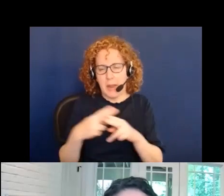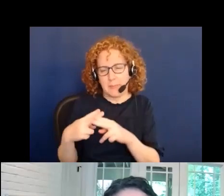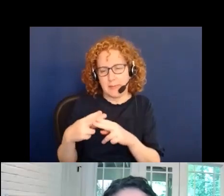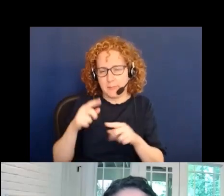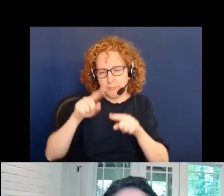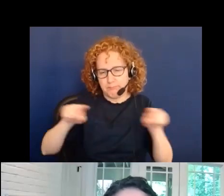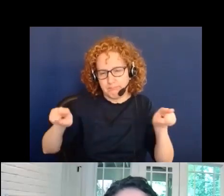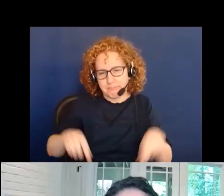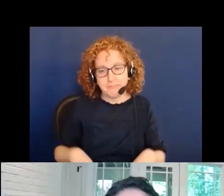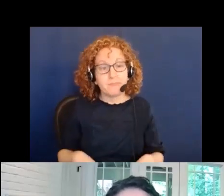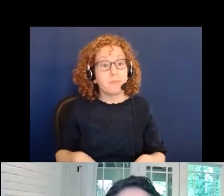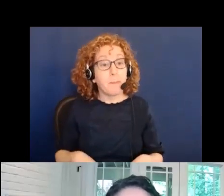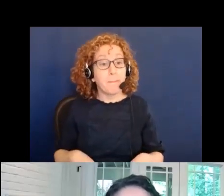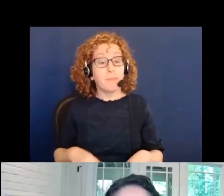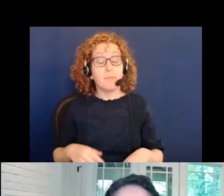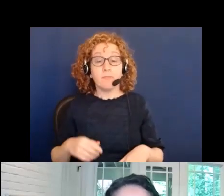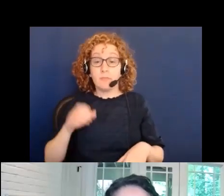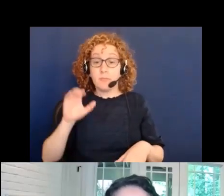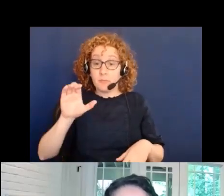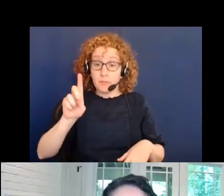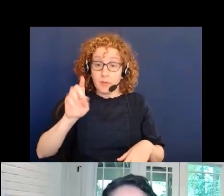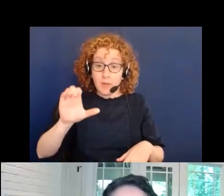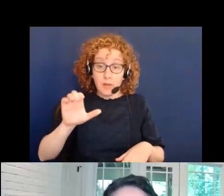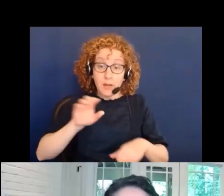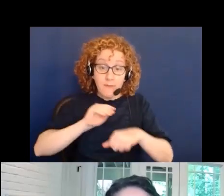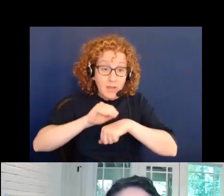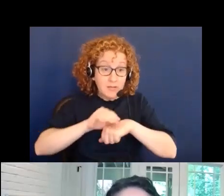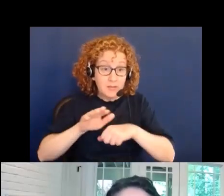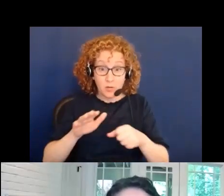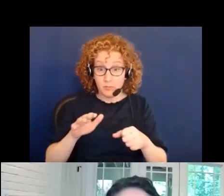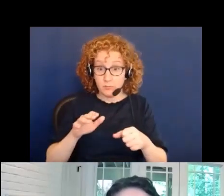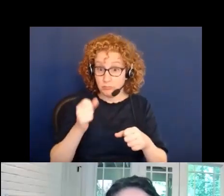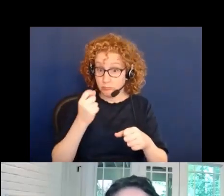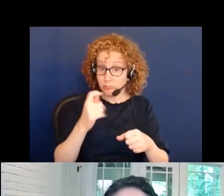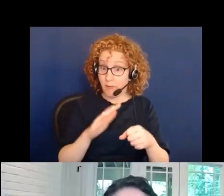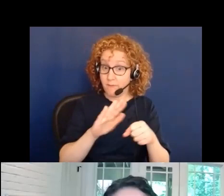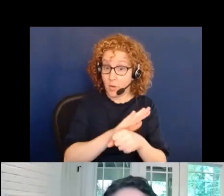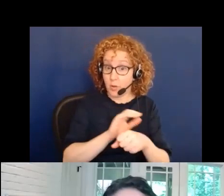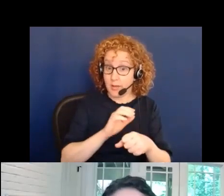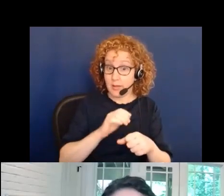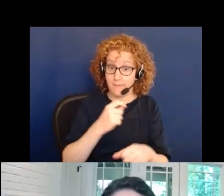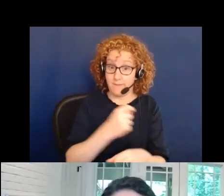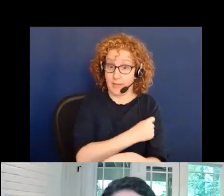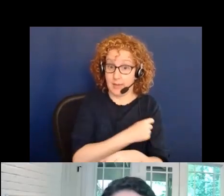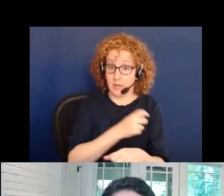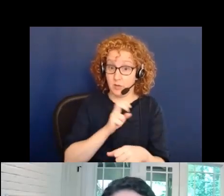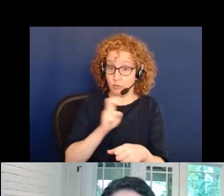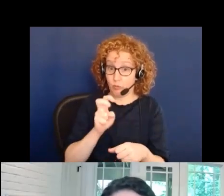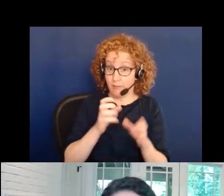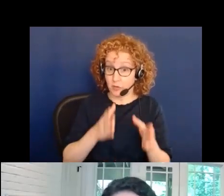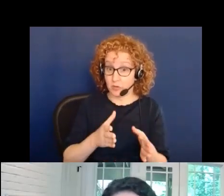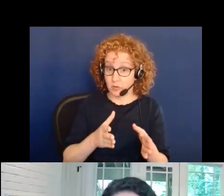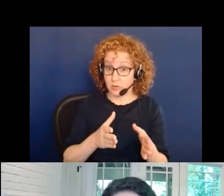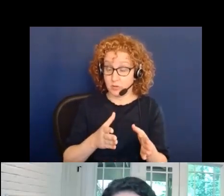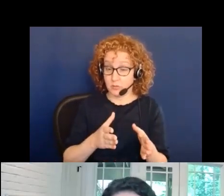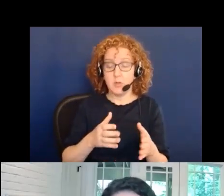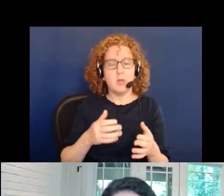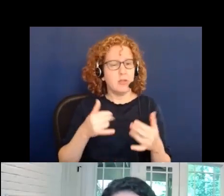So CDC advises even fully vaccinated travelers to pay close attention to the current situation at